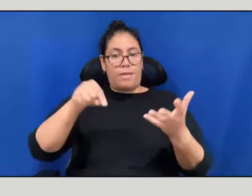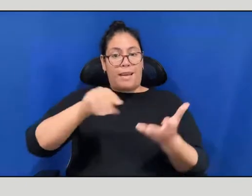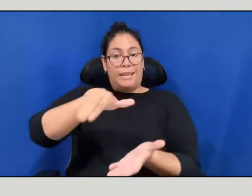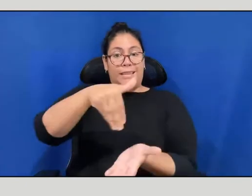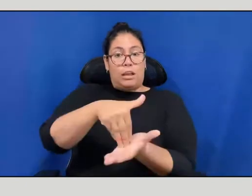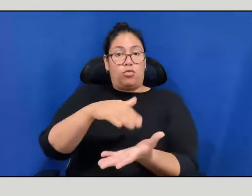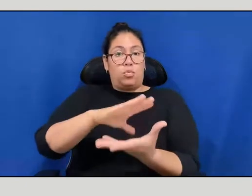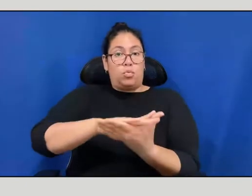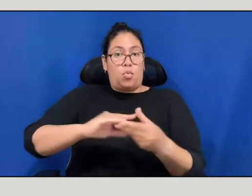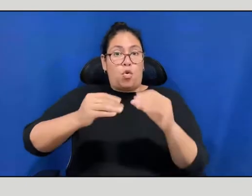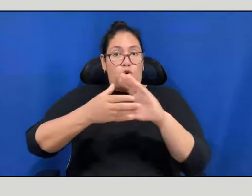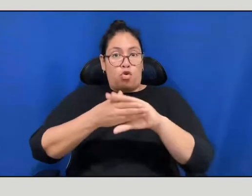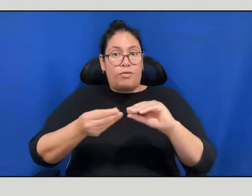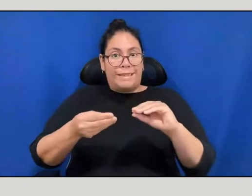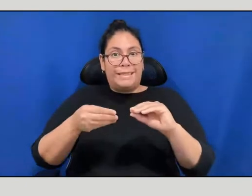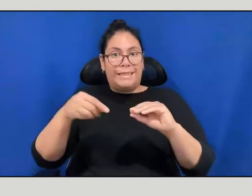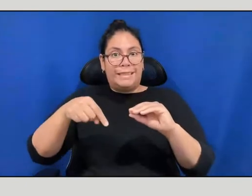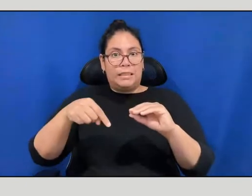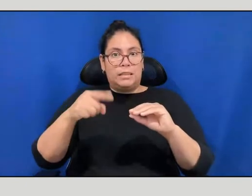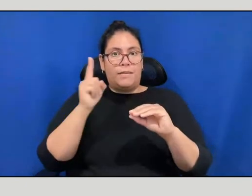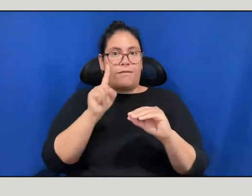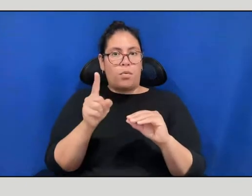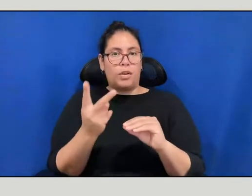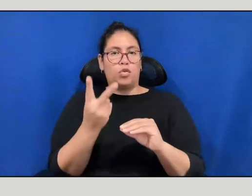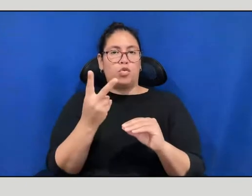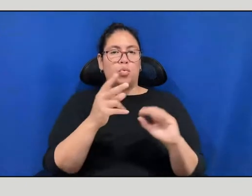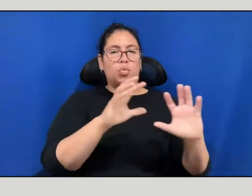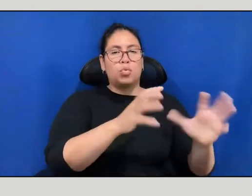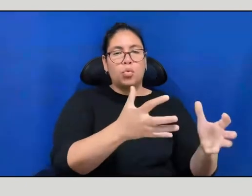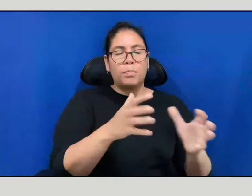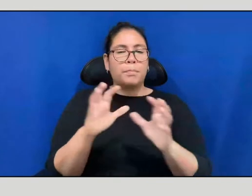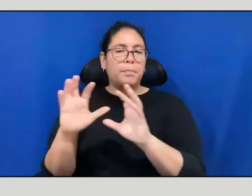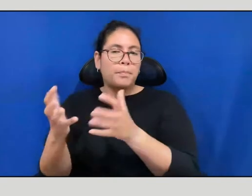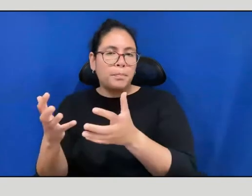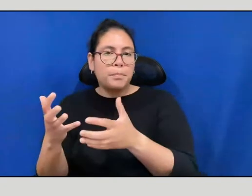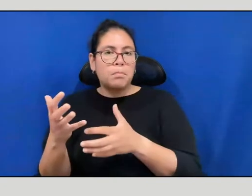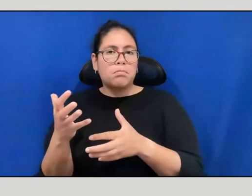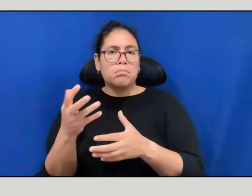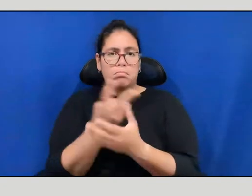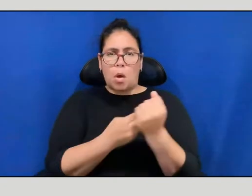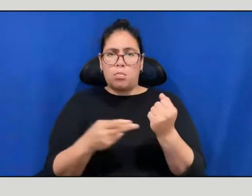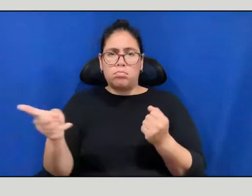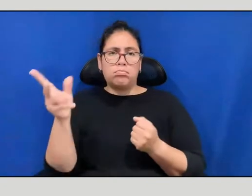and often we hear that listeners listen in both languages because they're curious to hear the Easter eggs